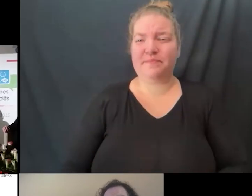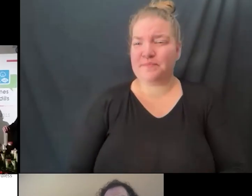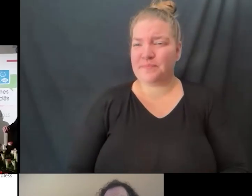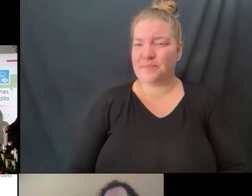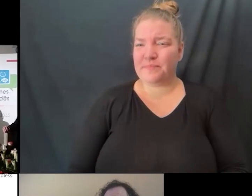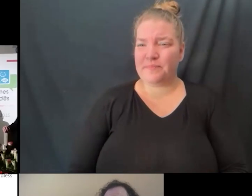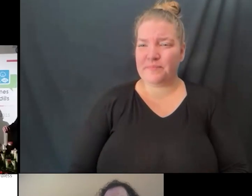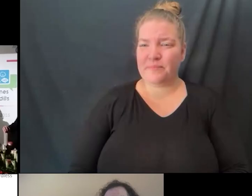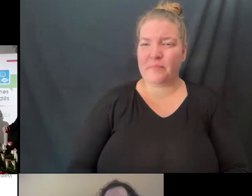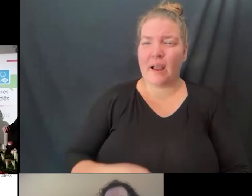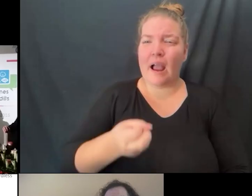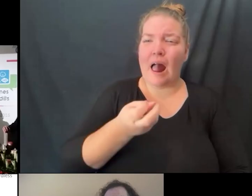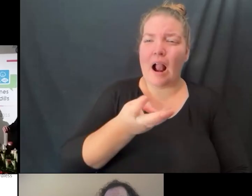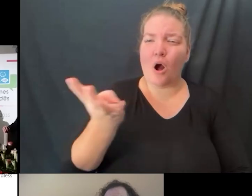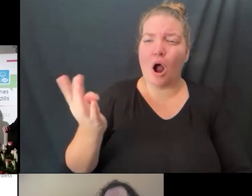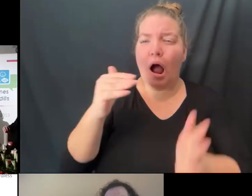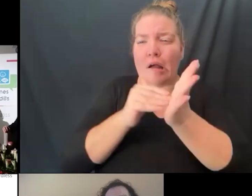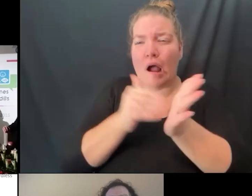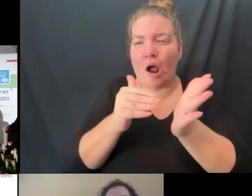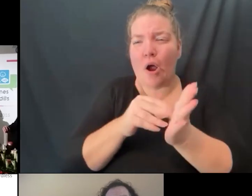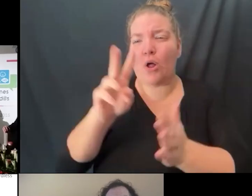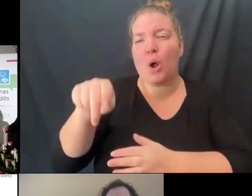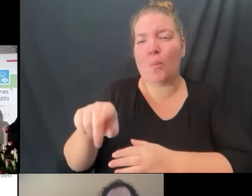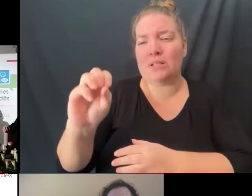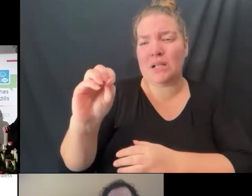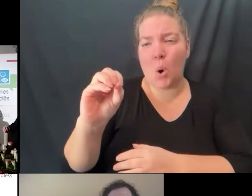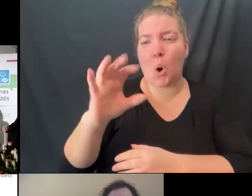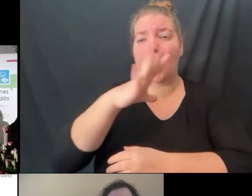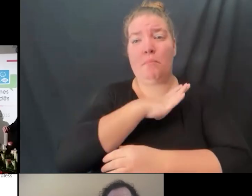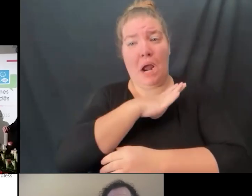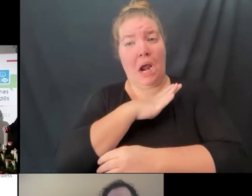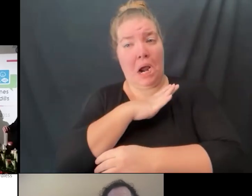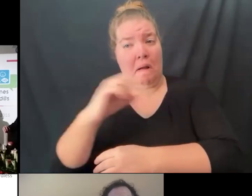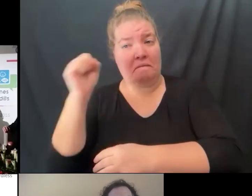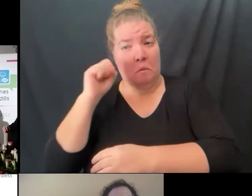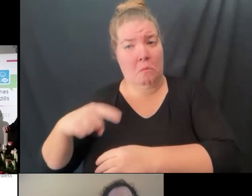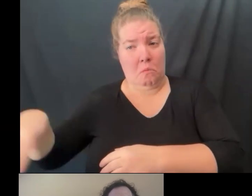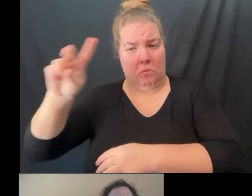over 30 countries, compared to just a few who still name 2.0.